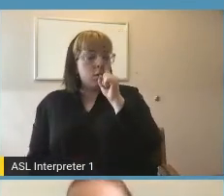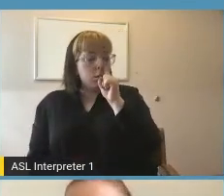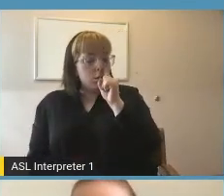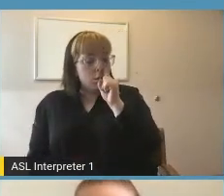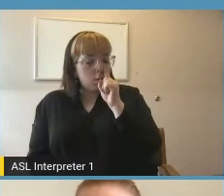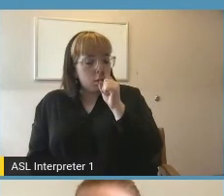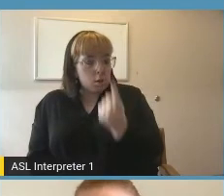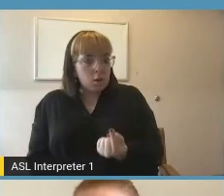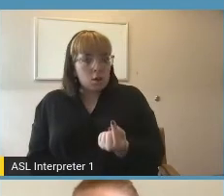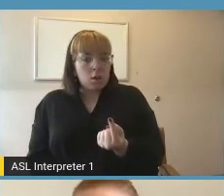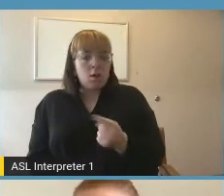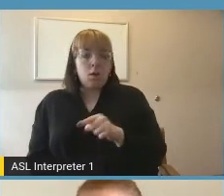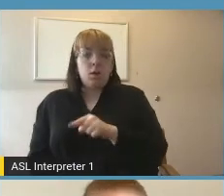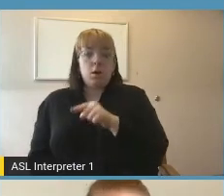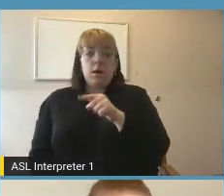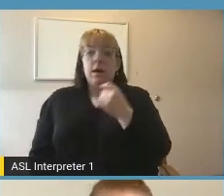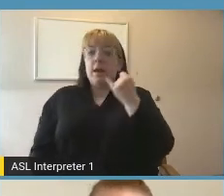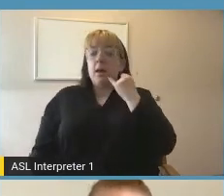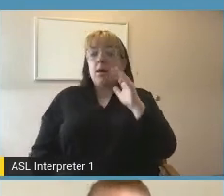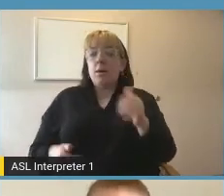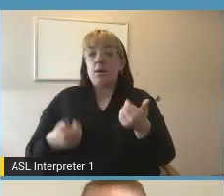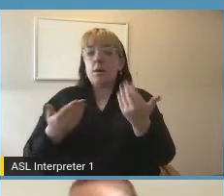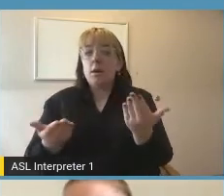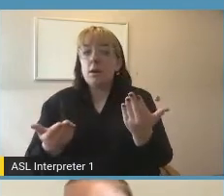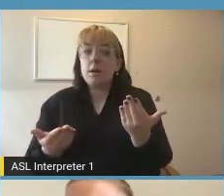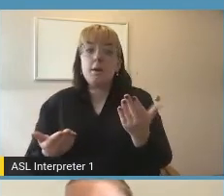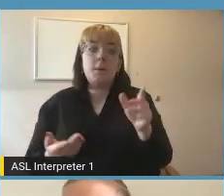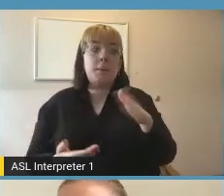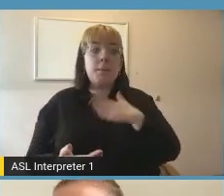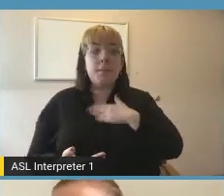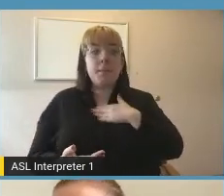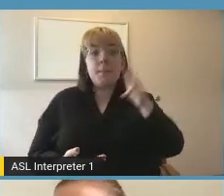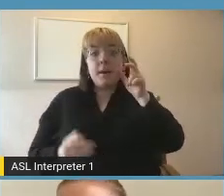only gave them this five minutes they would probably trail off.